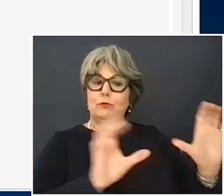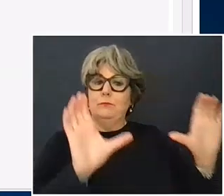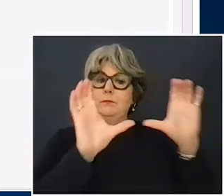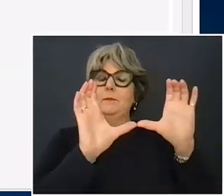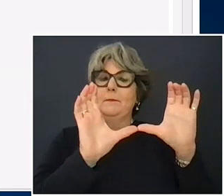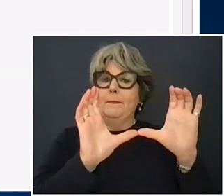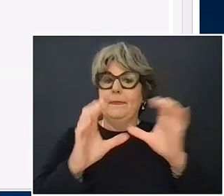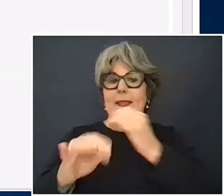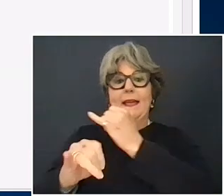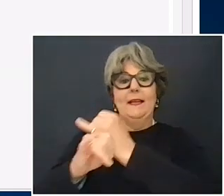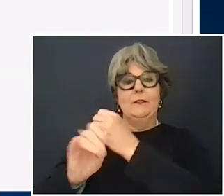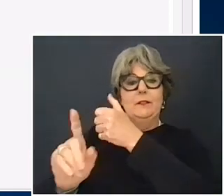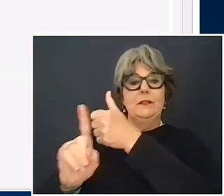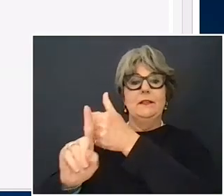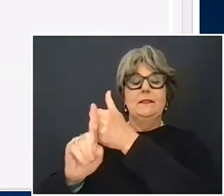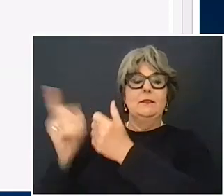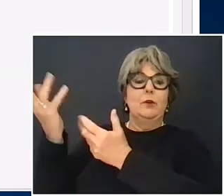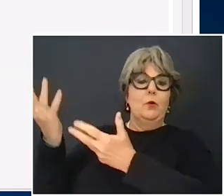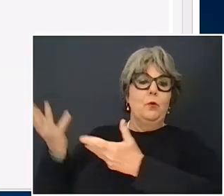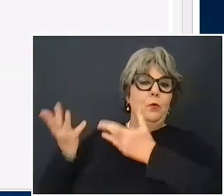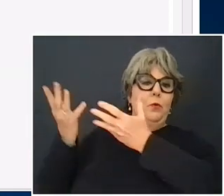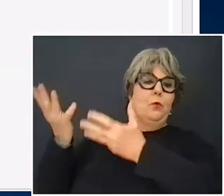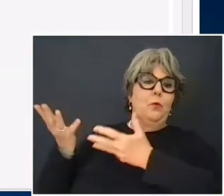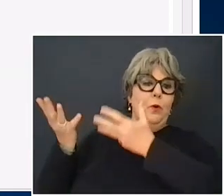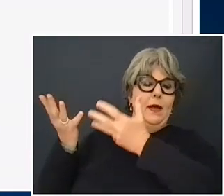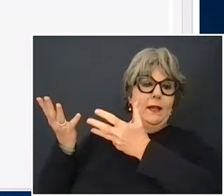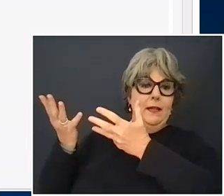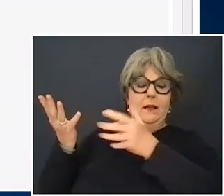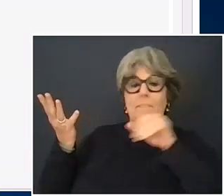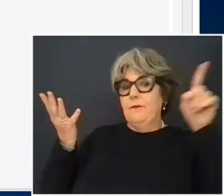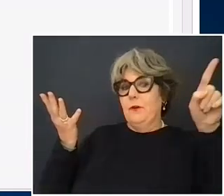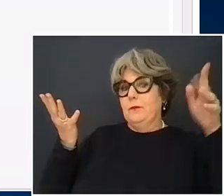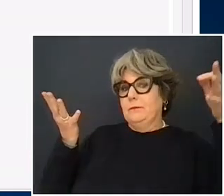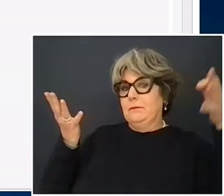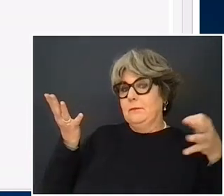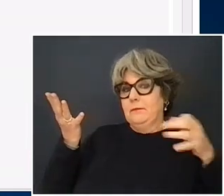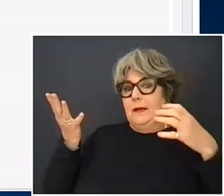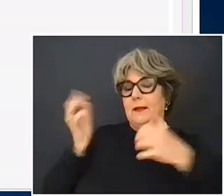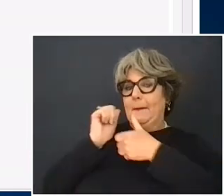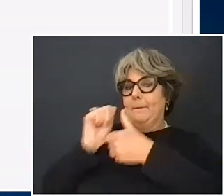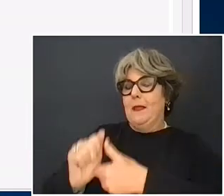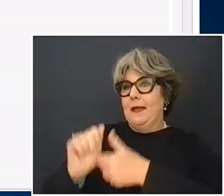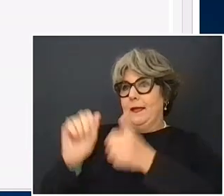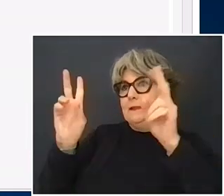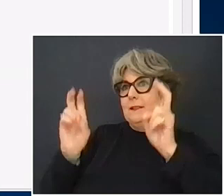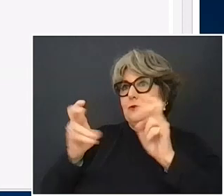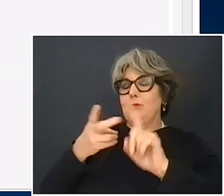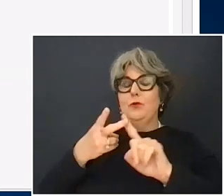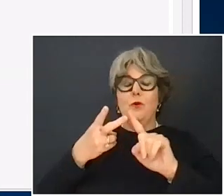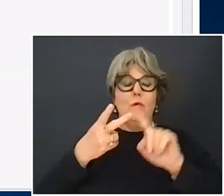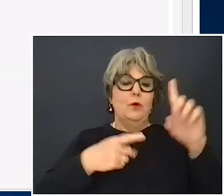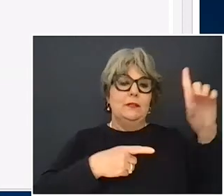literally just waiting for the Department to make a decision about something that is not a compliance issue, or the Department is behind due to staffing issues or